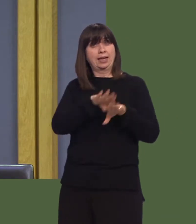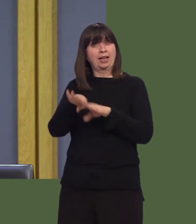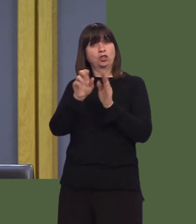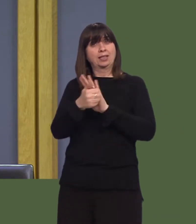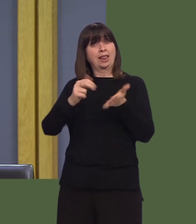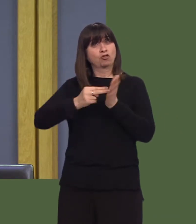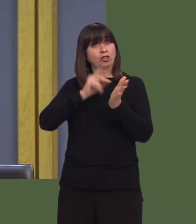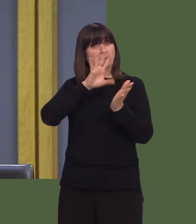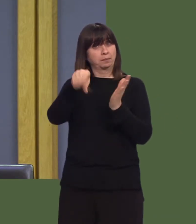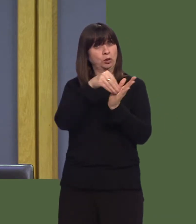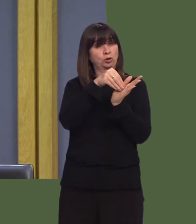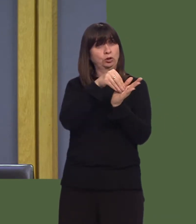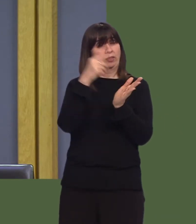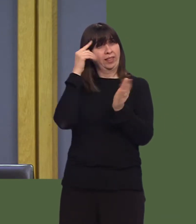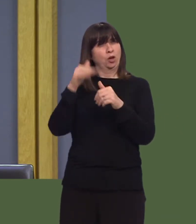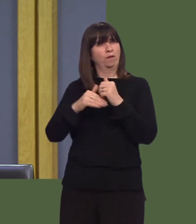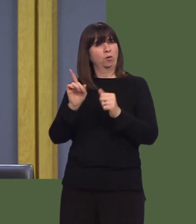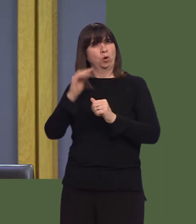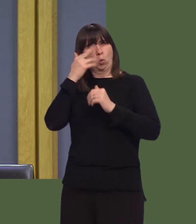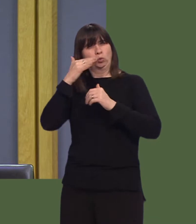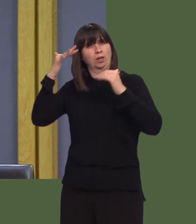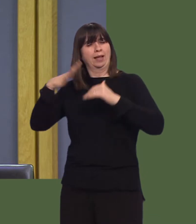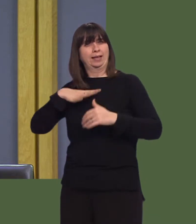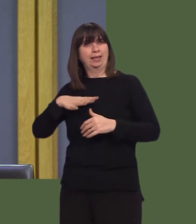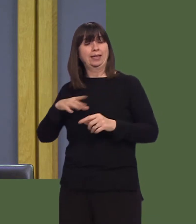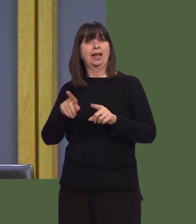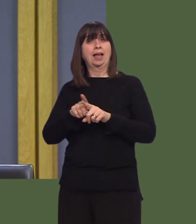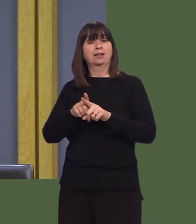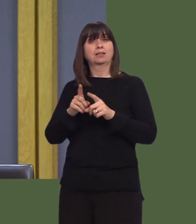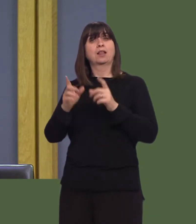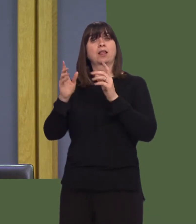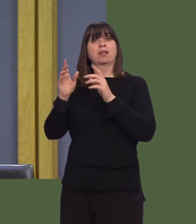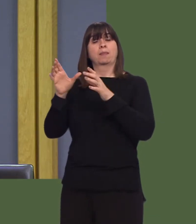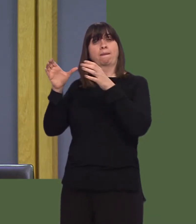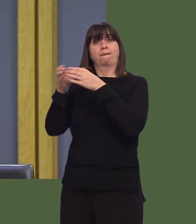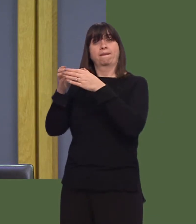also that the new post-compulsory education and training body overseeing further education